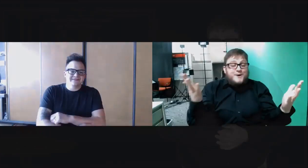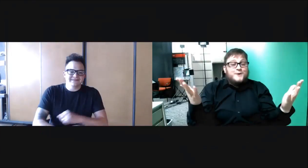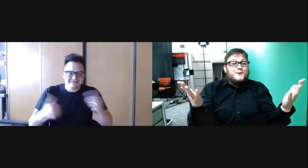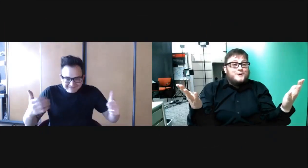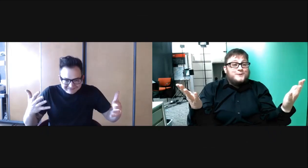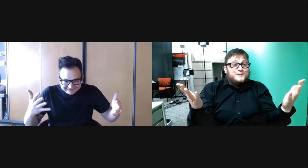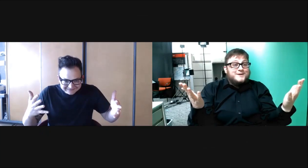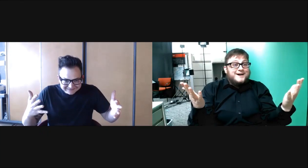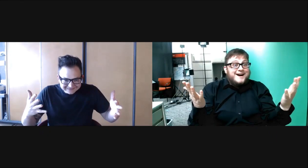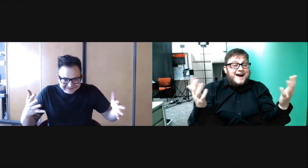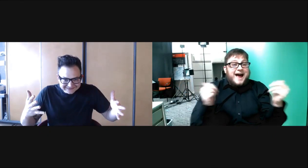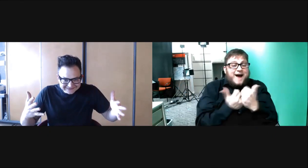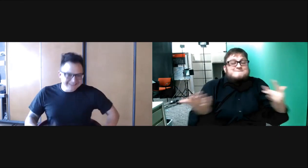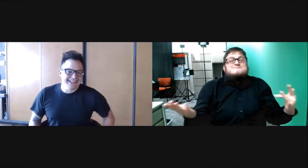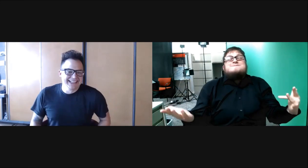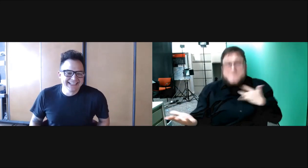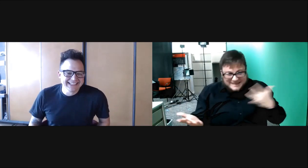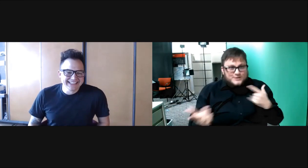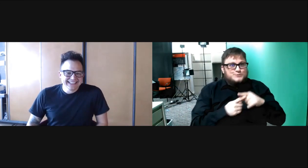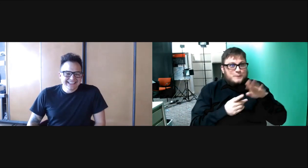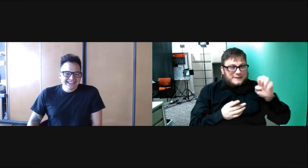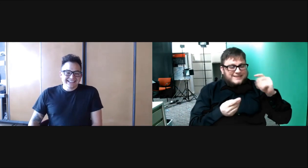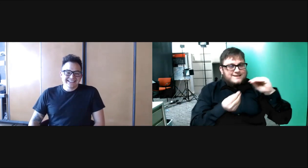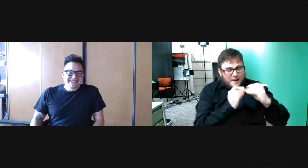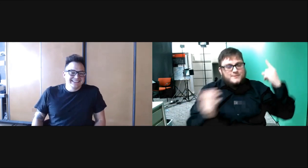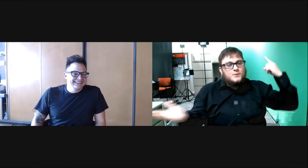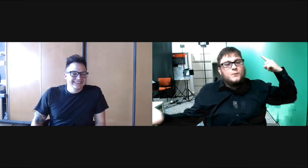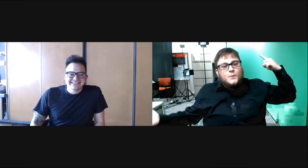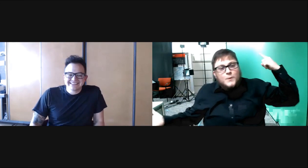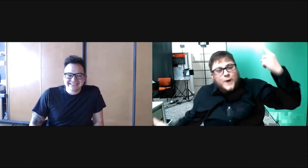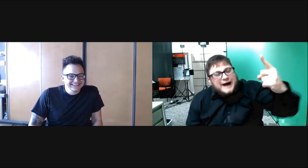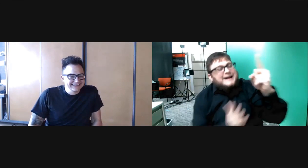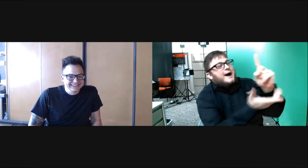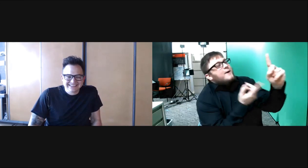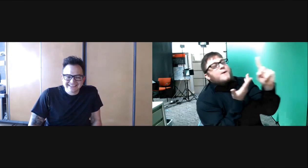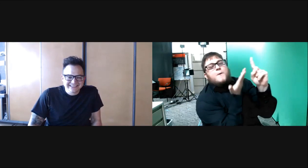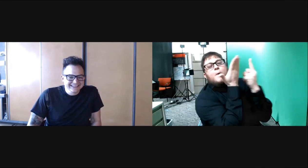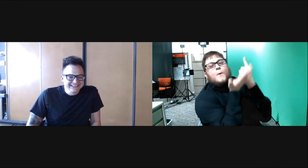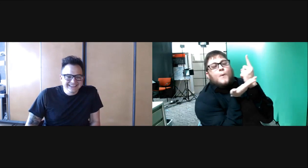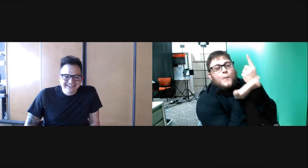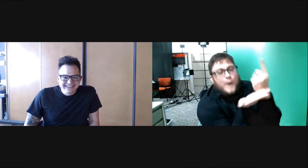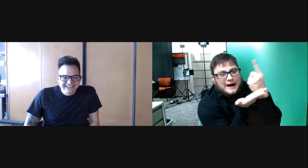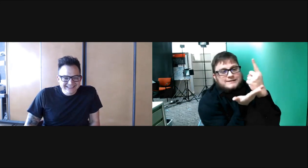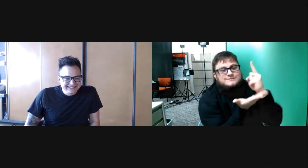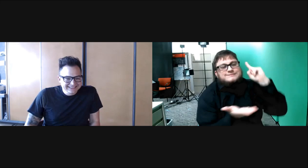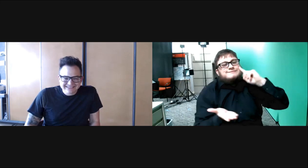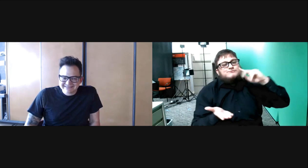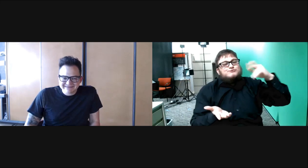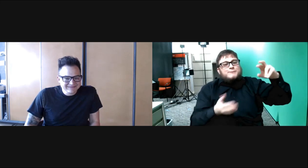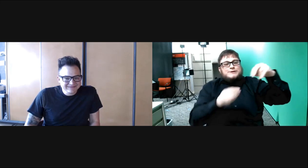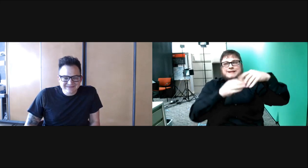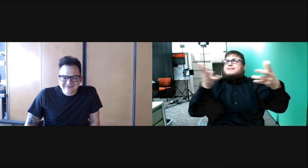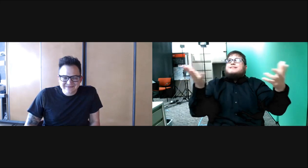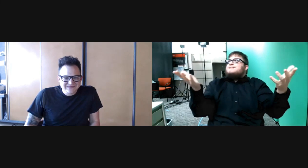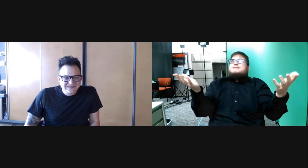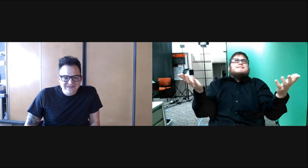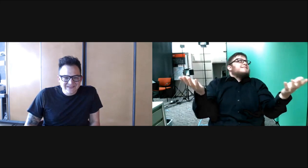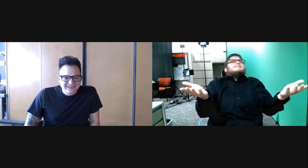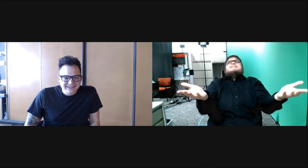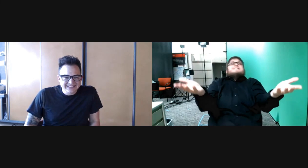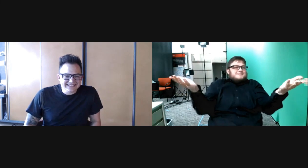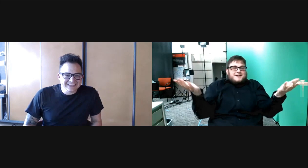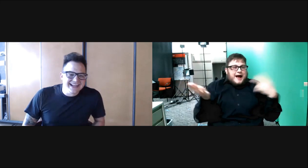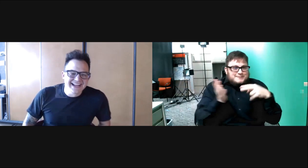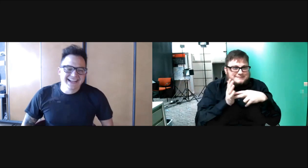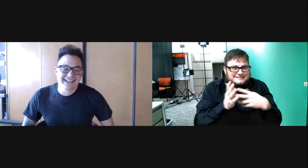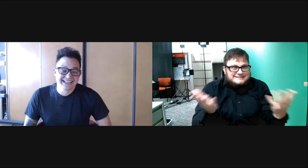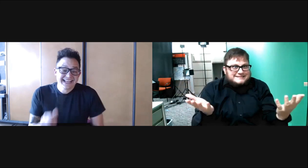So how does it feel to be the number one Deaf rapper in the, I mean how does it feel?